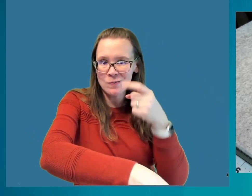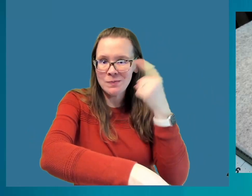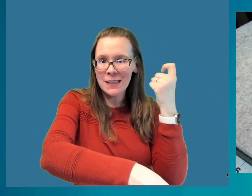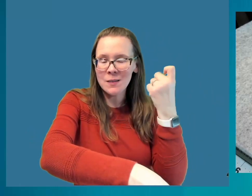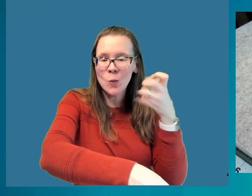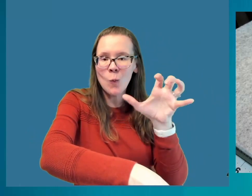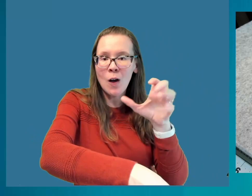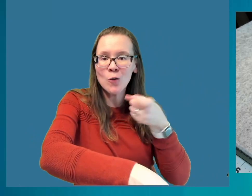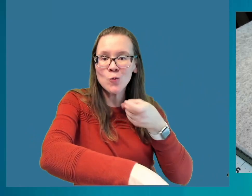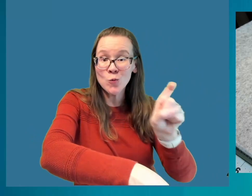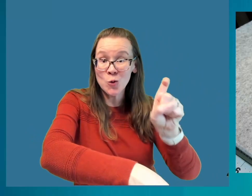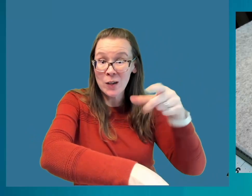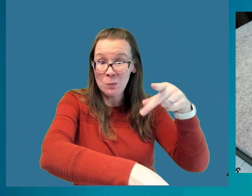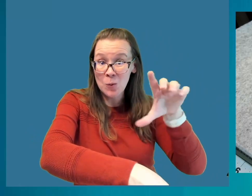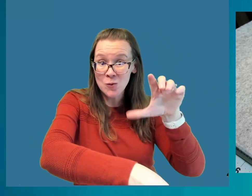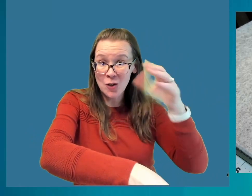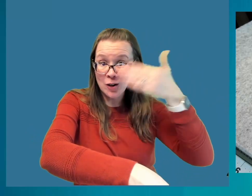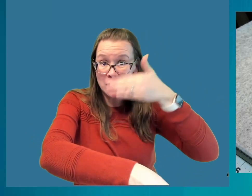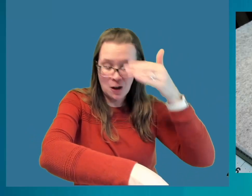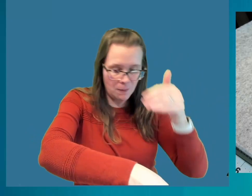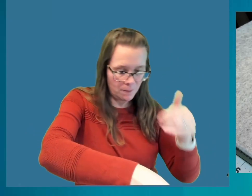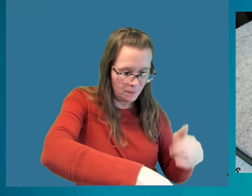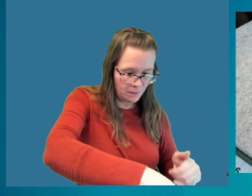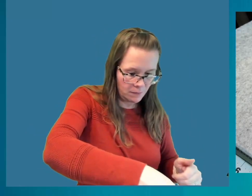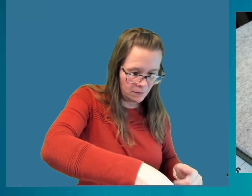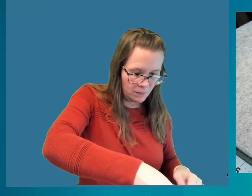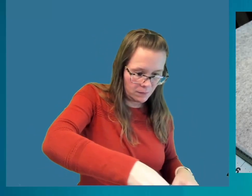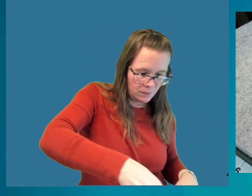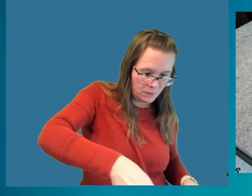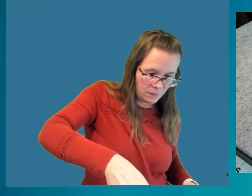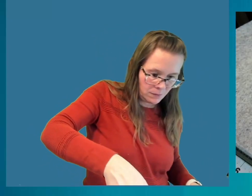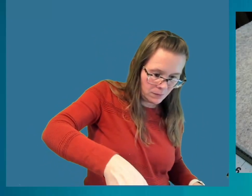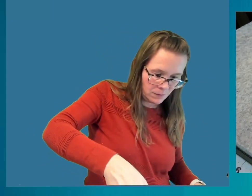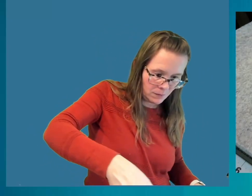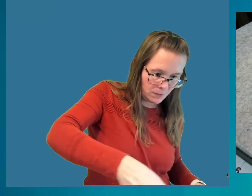but I don't do that because I don't want it to affect the top of my postcard. And I've found